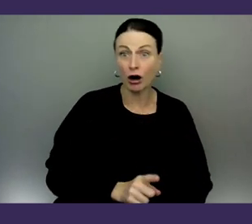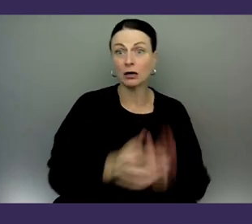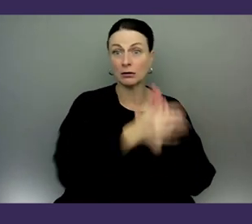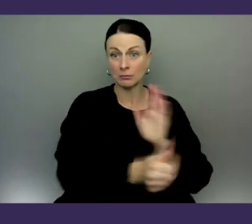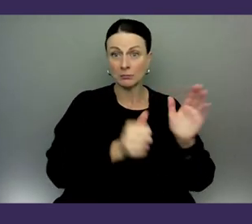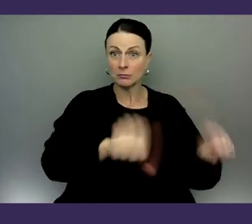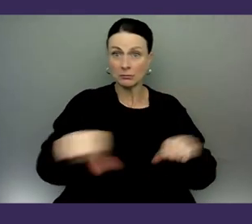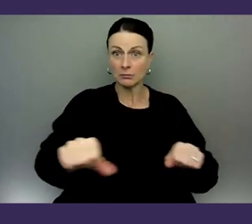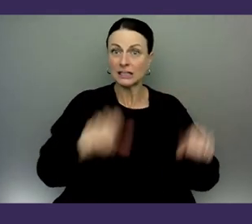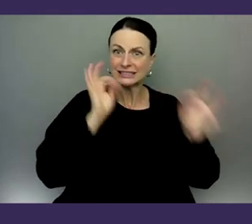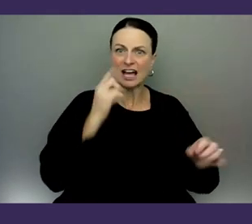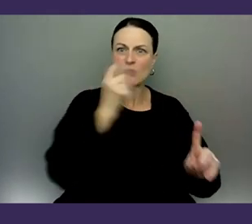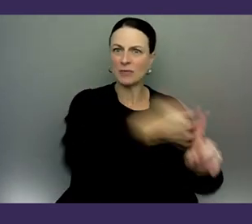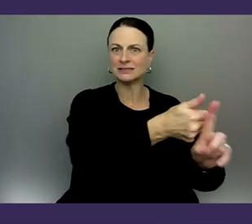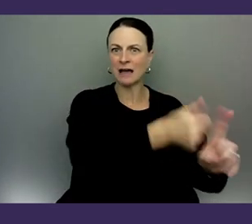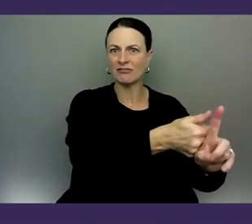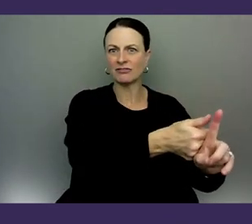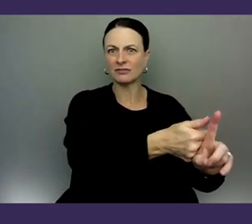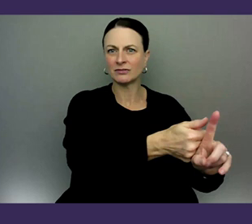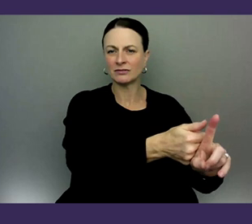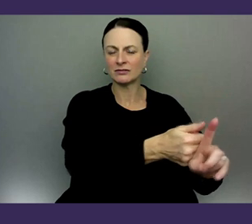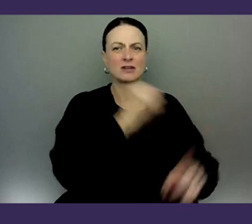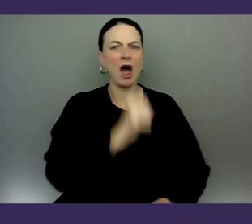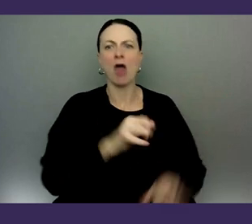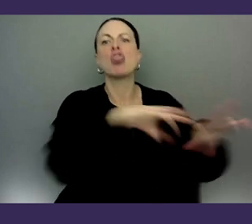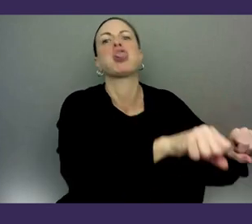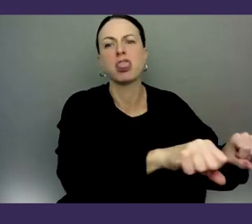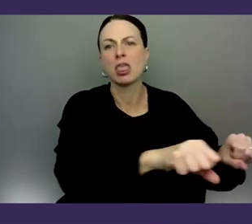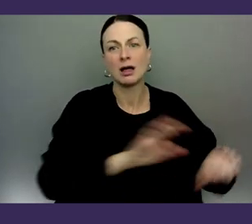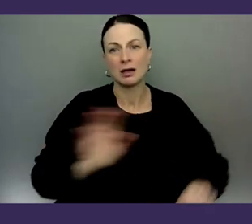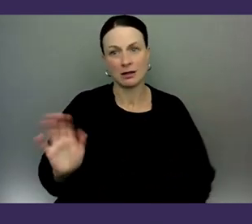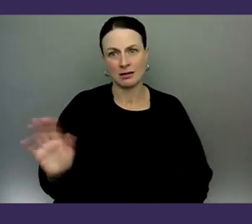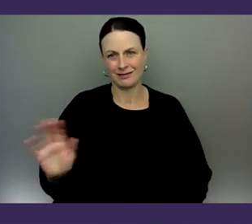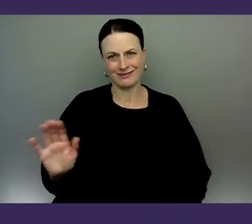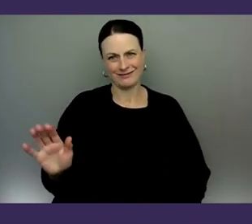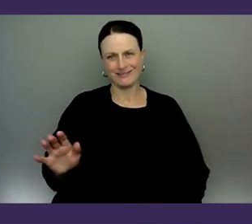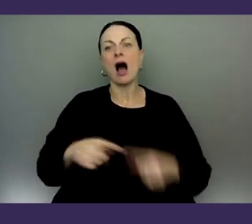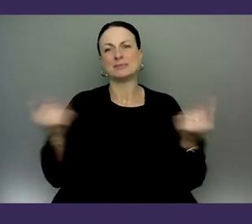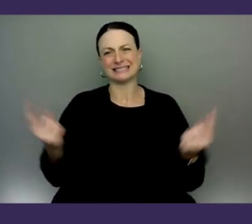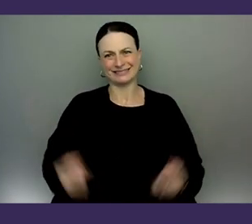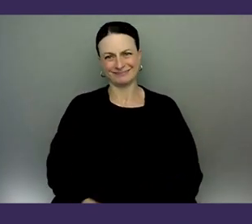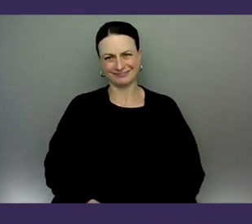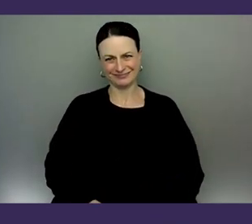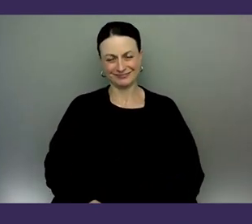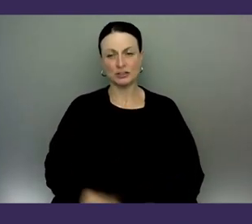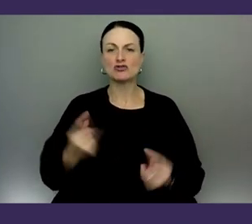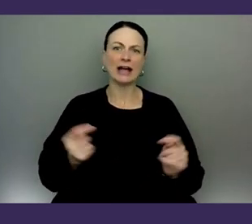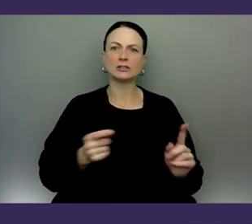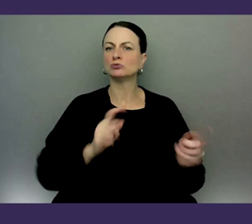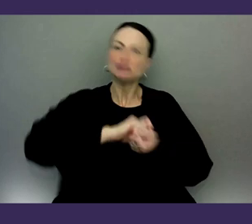So it's really sort of flipping the script and trending the other way, if you will.